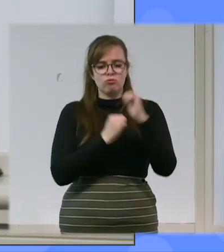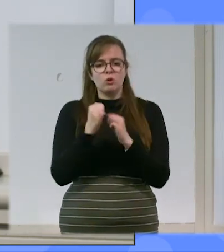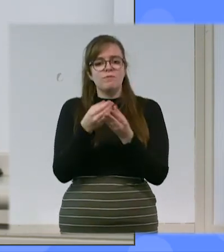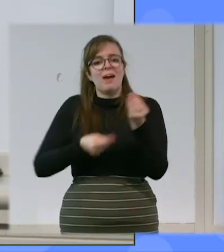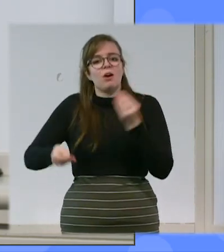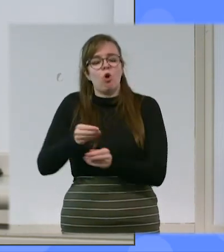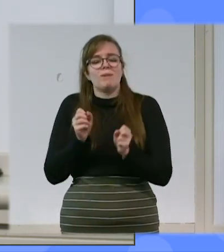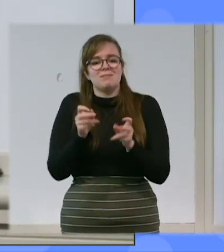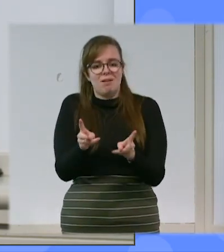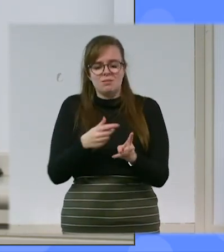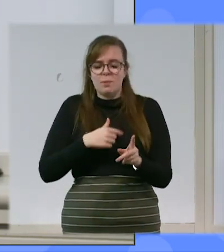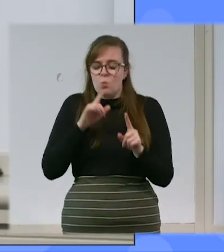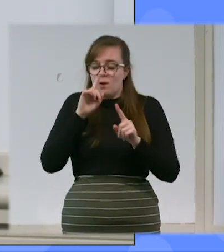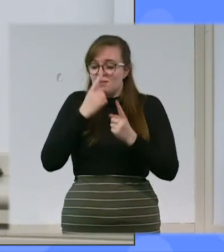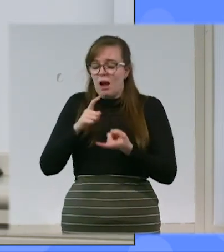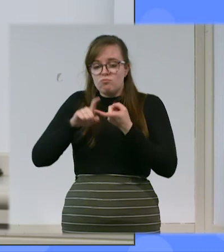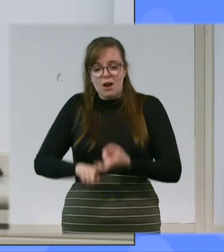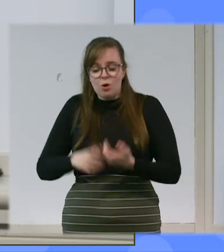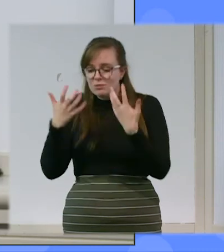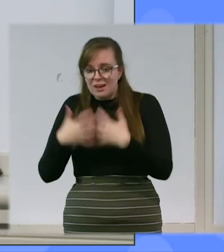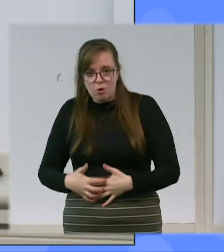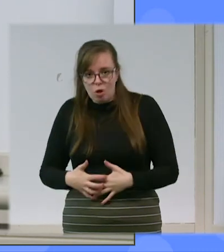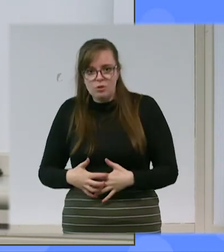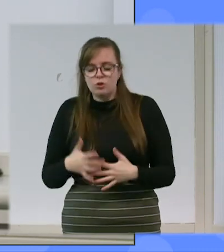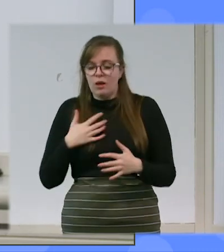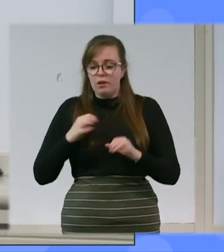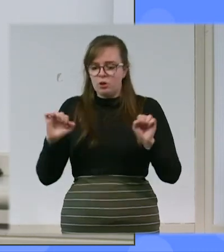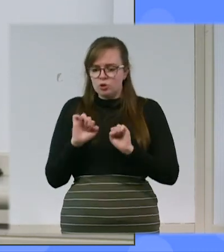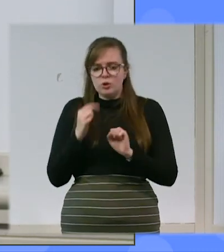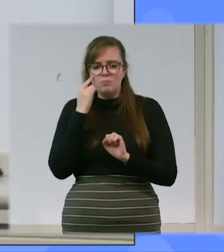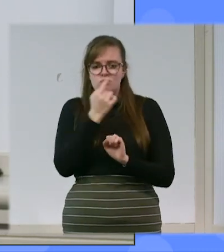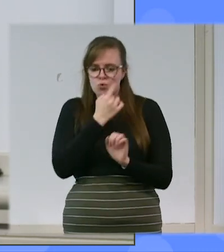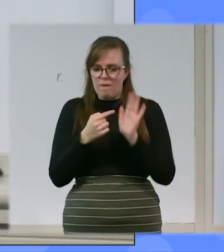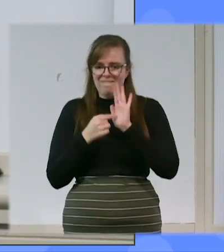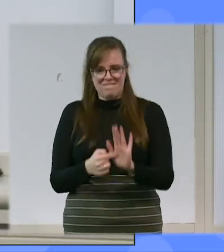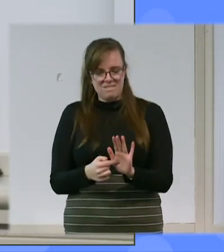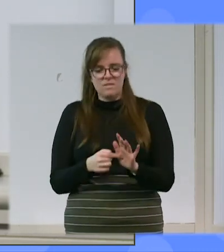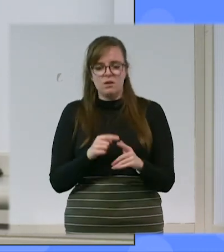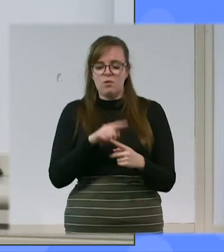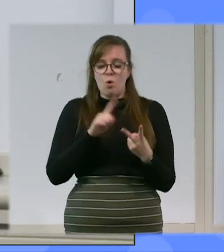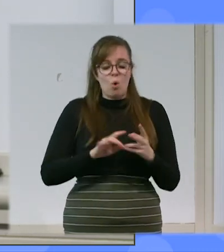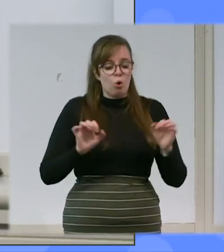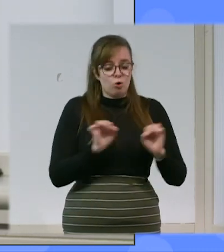cannot rely on technologies that are yet unproven or not yet invented to square